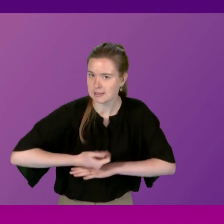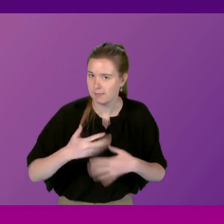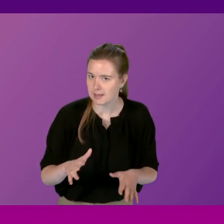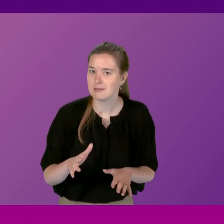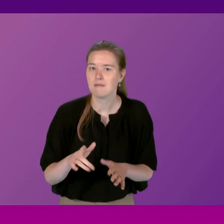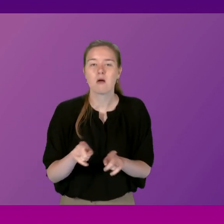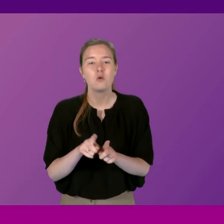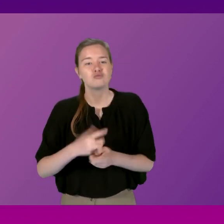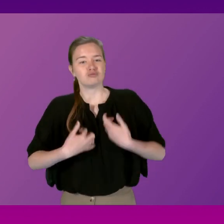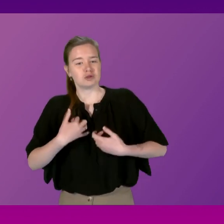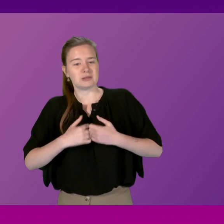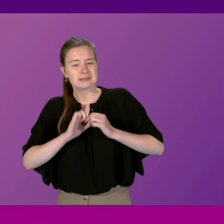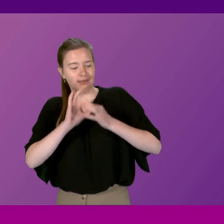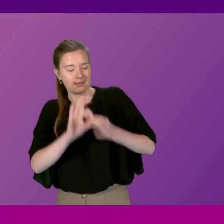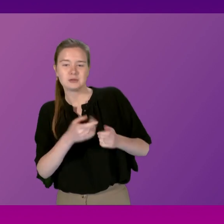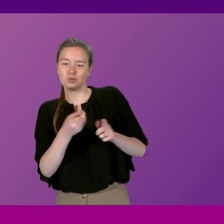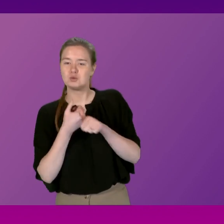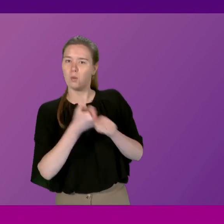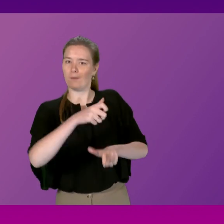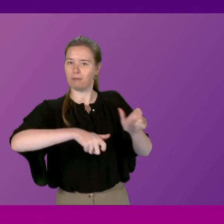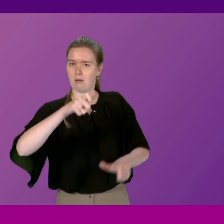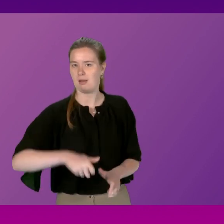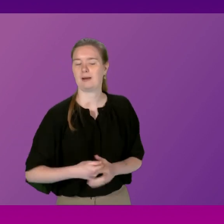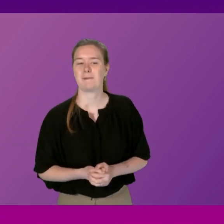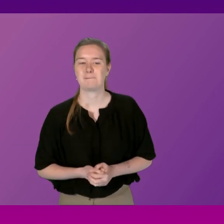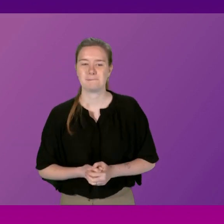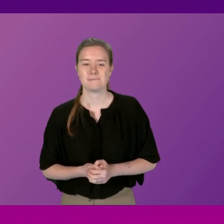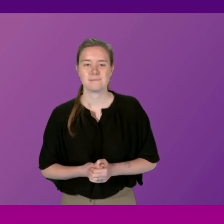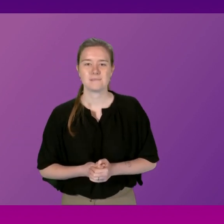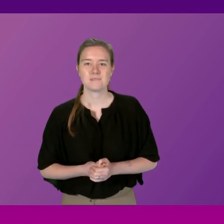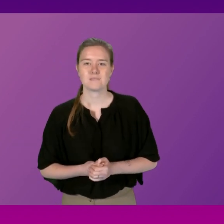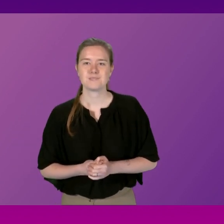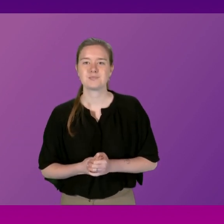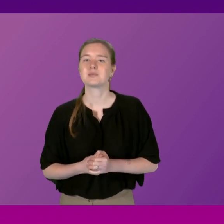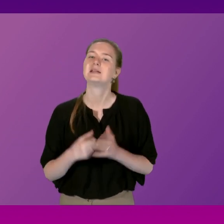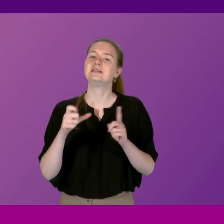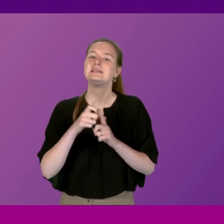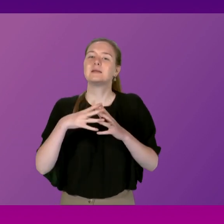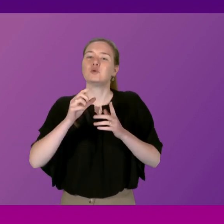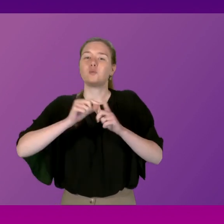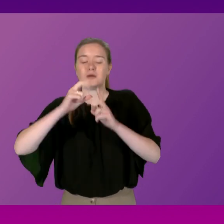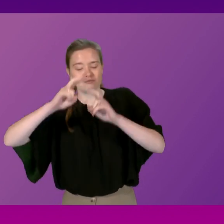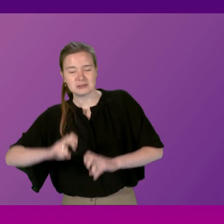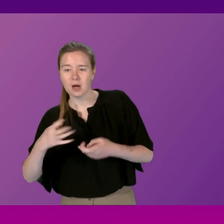the interests of those they are there to support. However, research by the Department for Work and Pensions has found that the move from